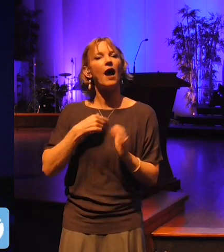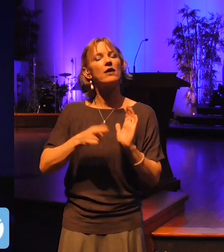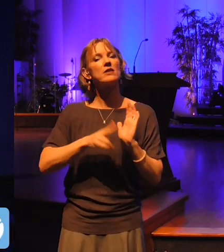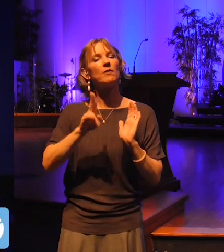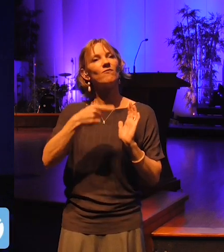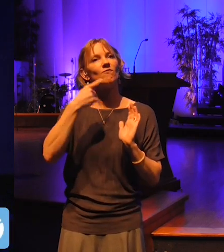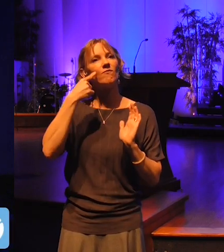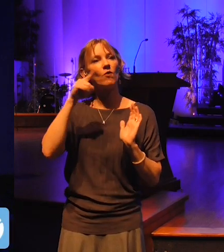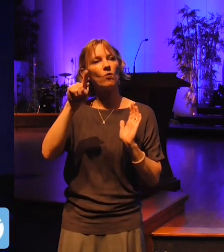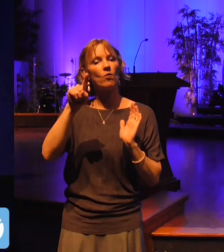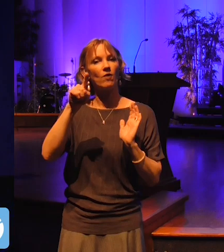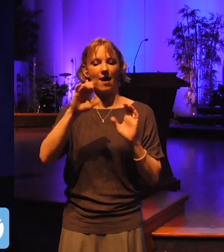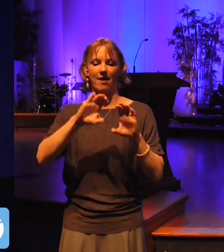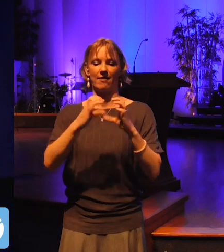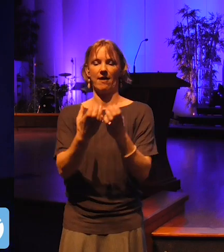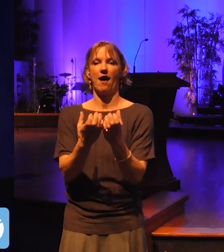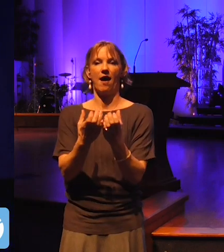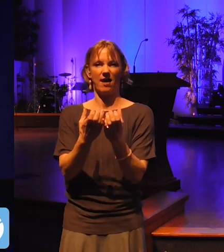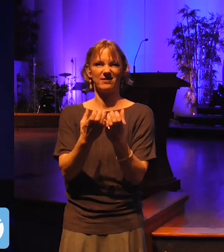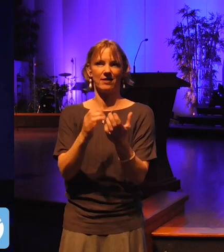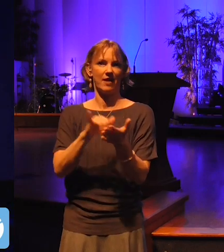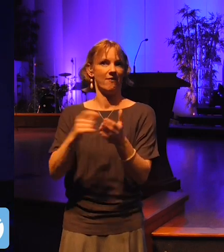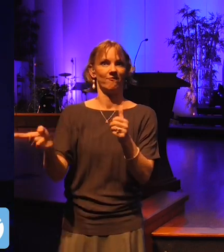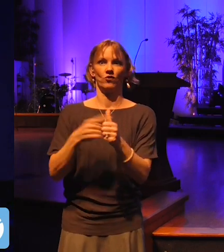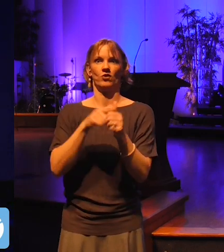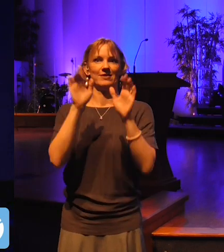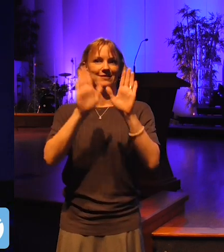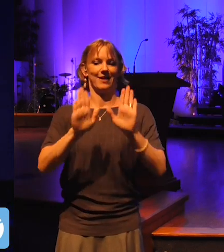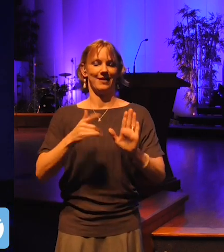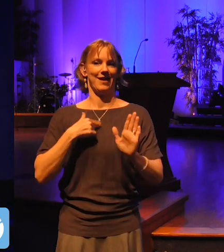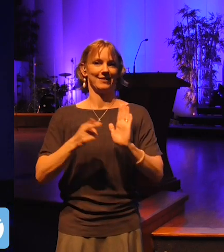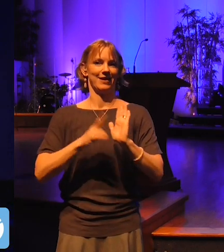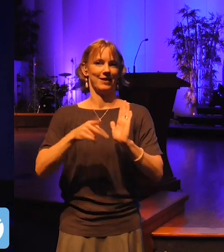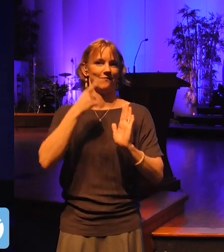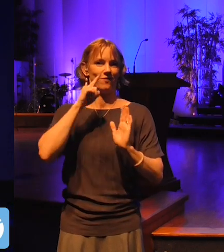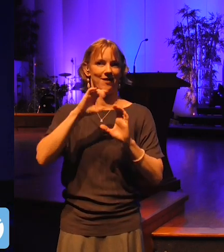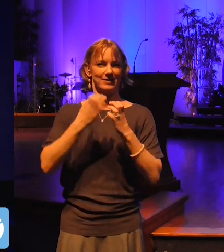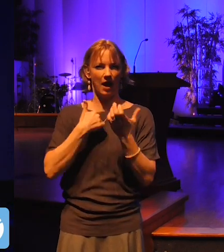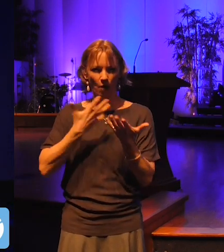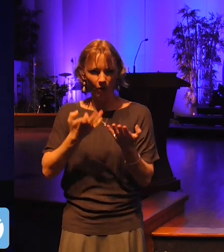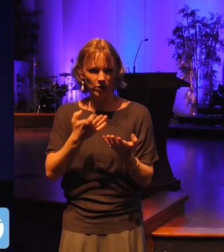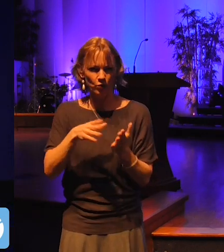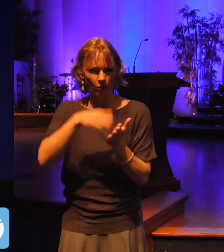a class like that first Sunday cuz I'm like I want to find out what this is about i've got to